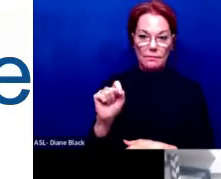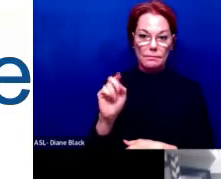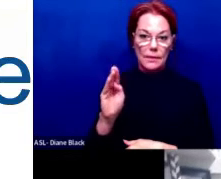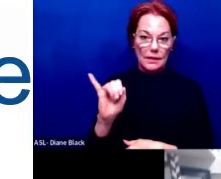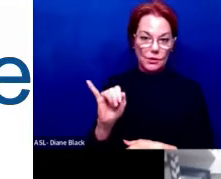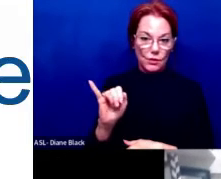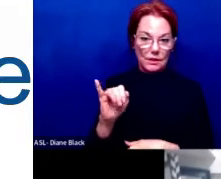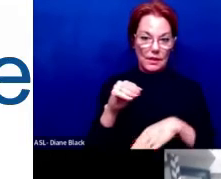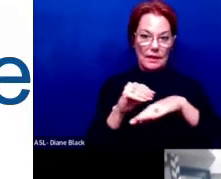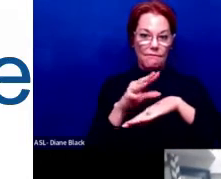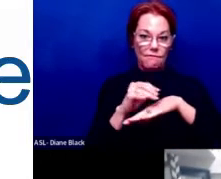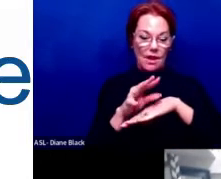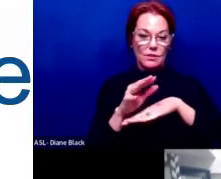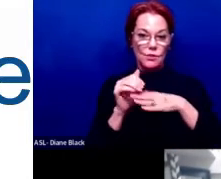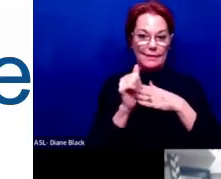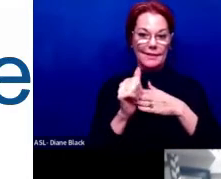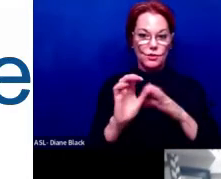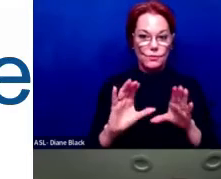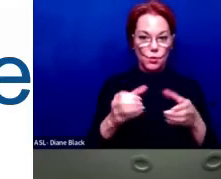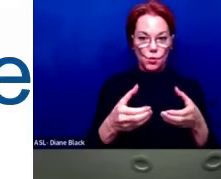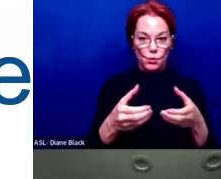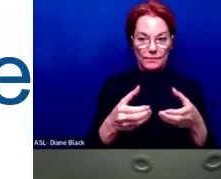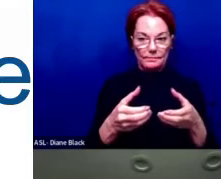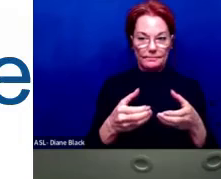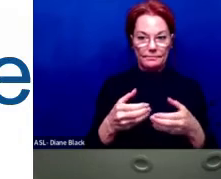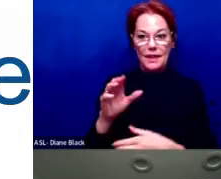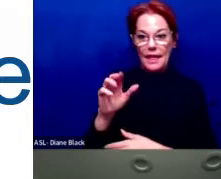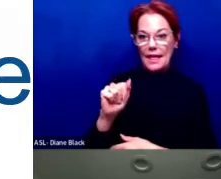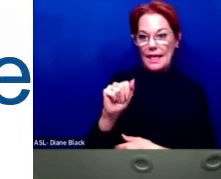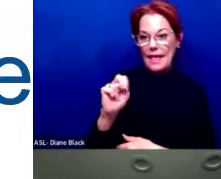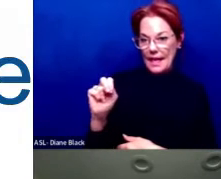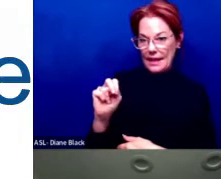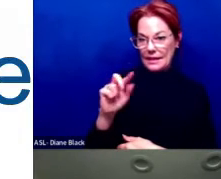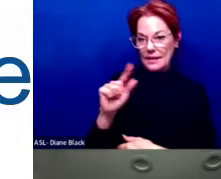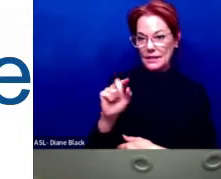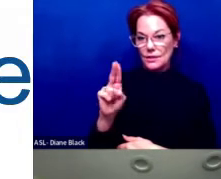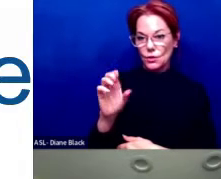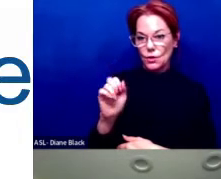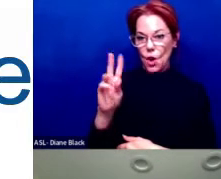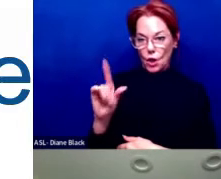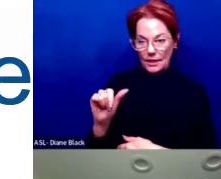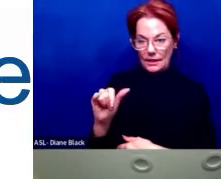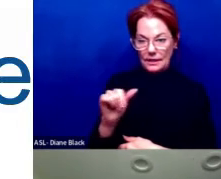Advisory Leadership Group. So with us are Ann Zuccardy and Martin Kerrigan, both are very